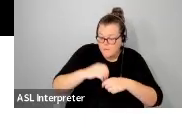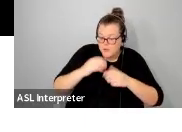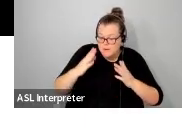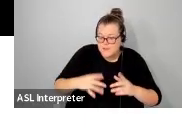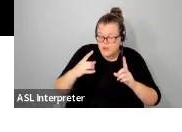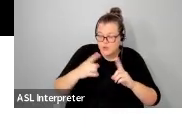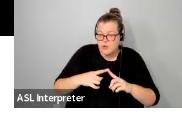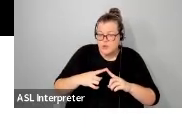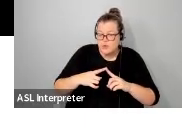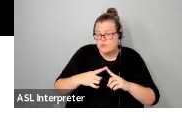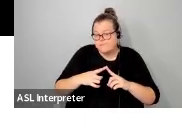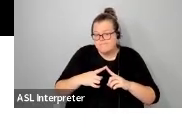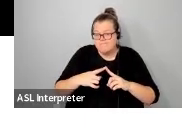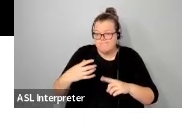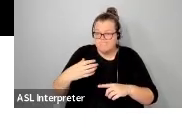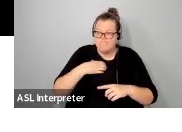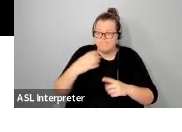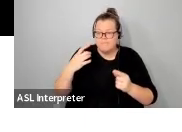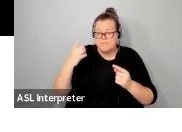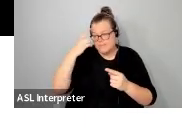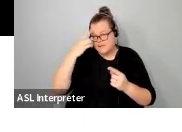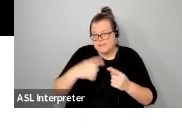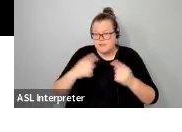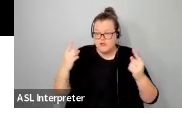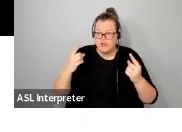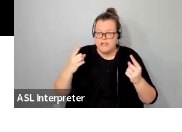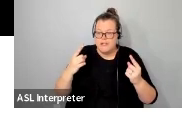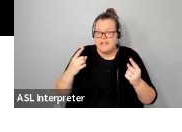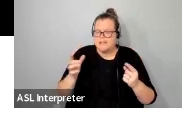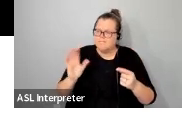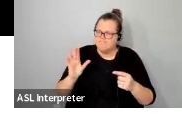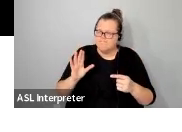determination that there is not another entity or individual that is not the